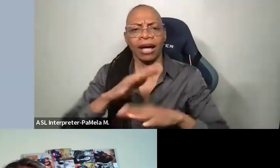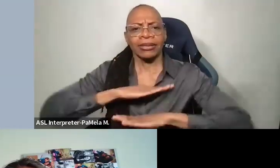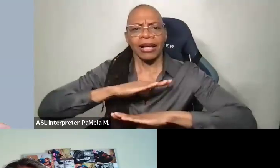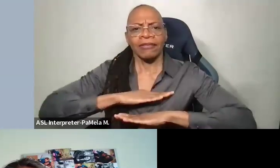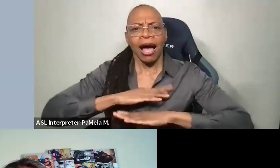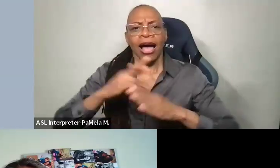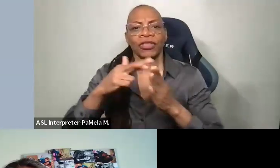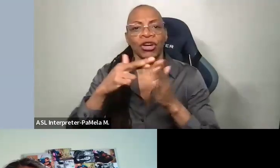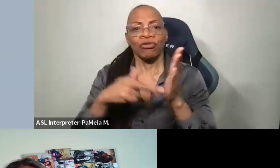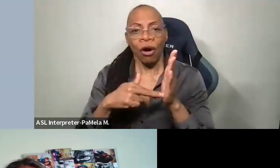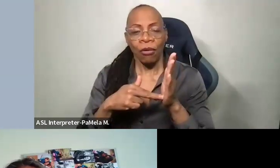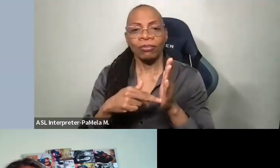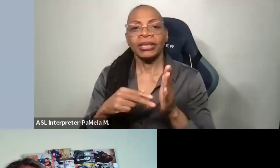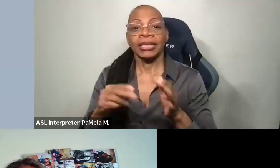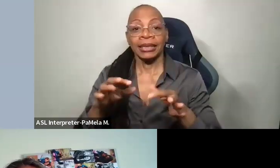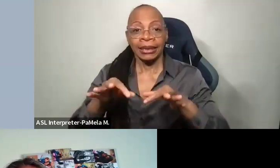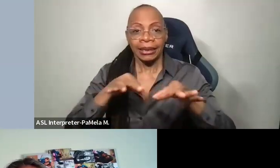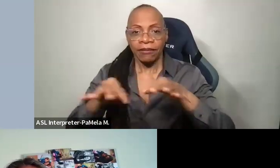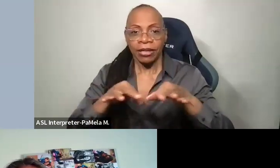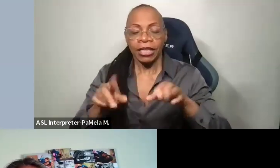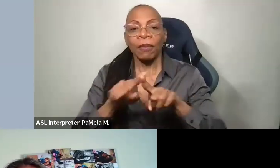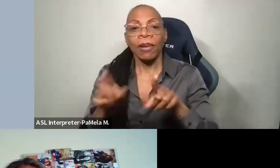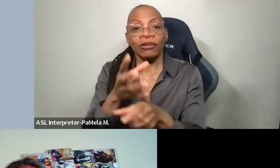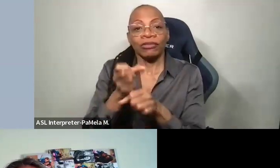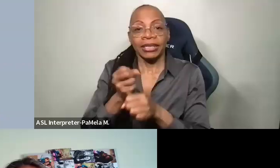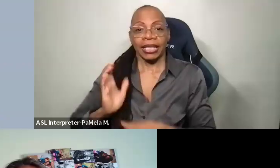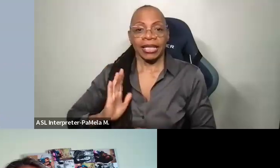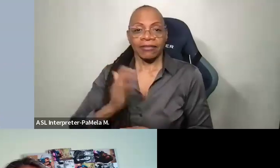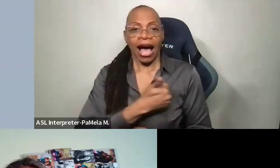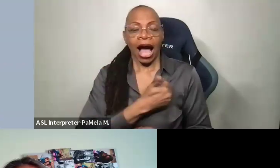but they did, you know, receive our kind of outreach and that service.